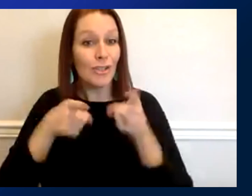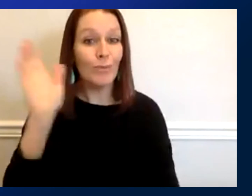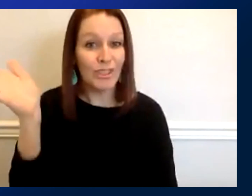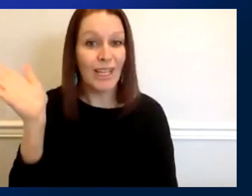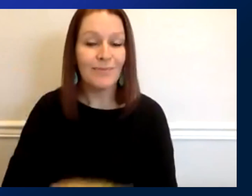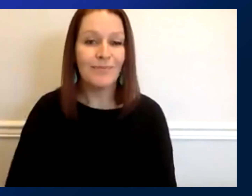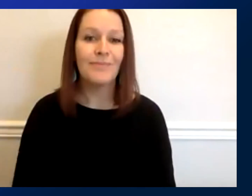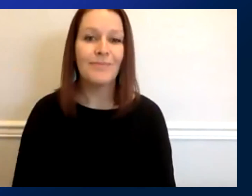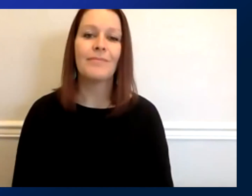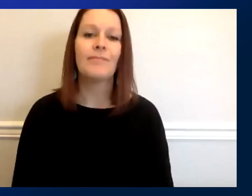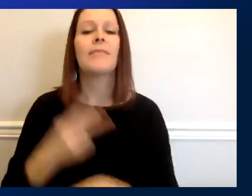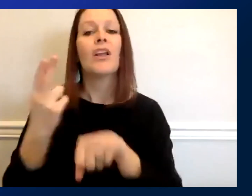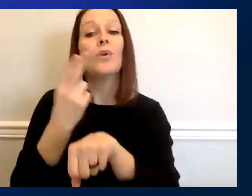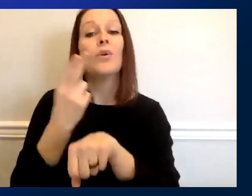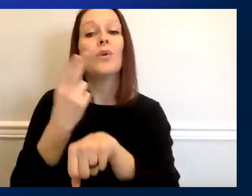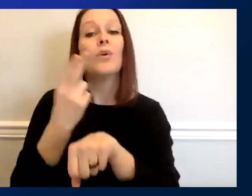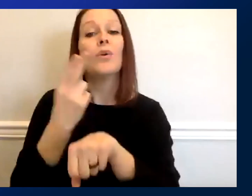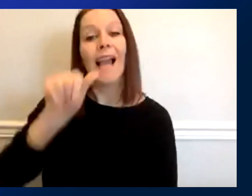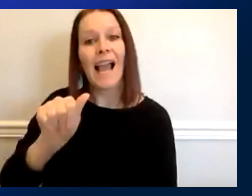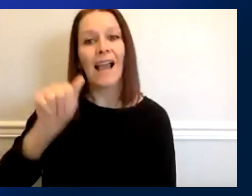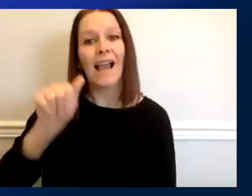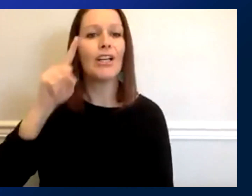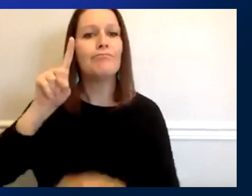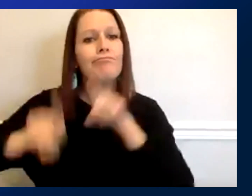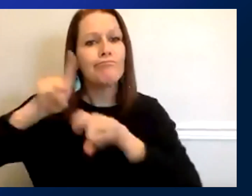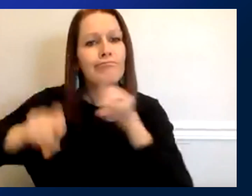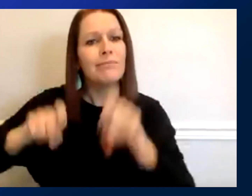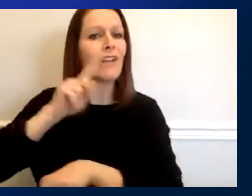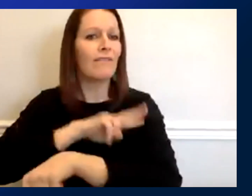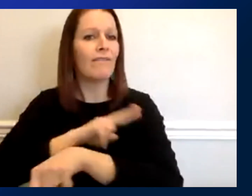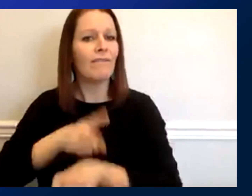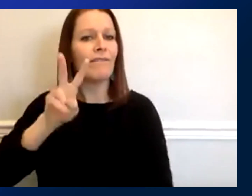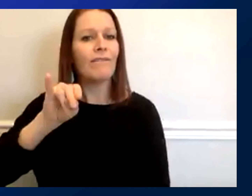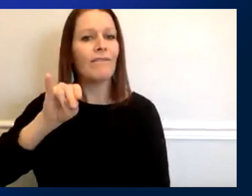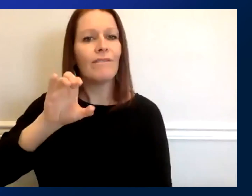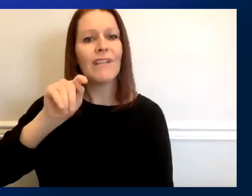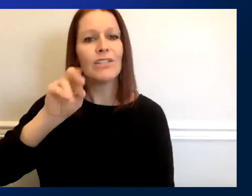the q a box please use that for questions that you have for victor rica during the q a portion of this workshop